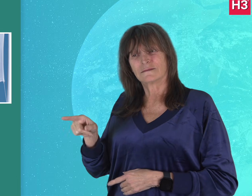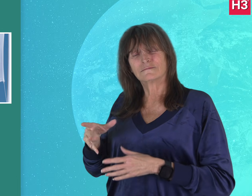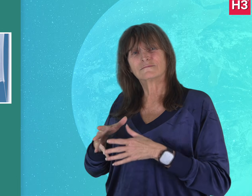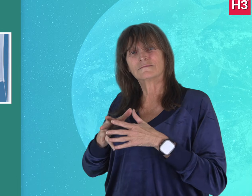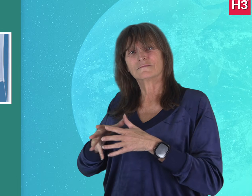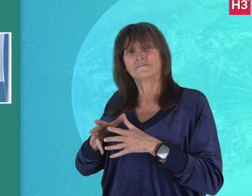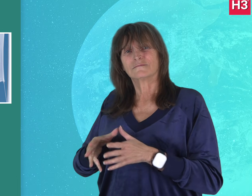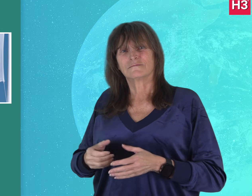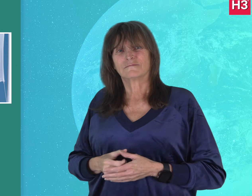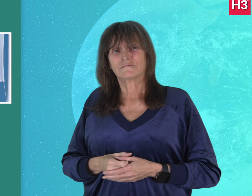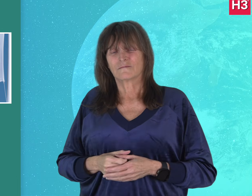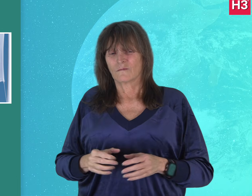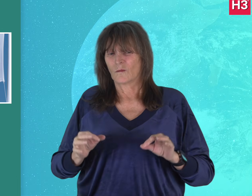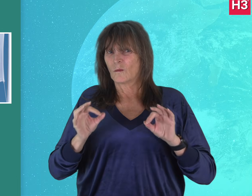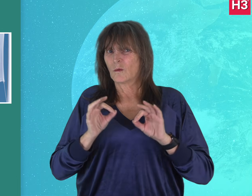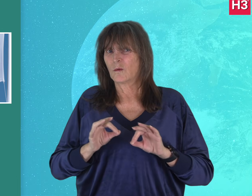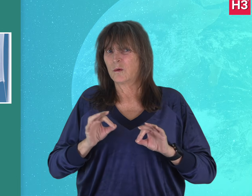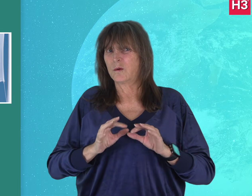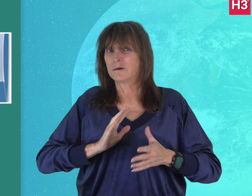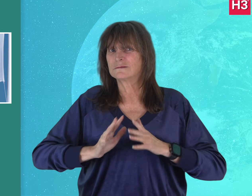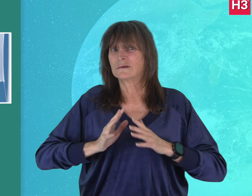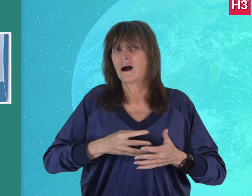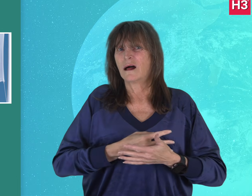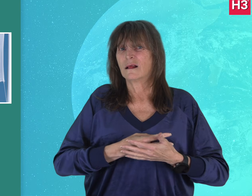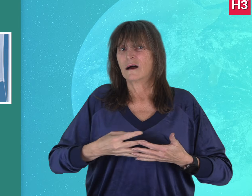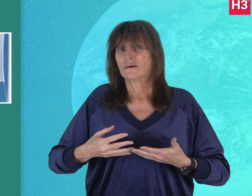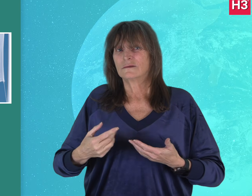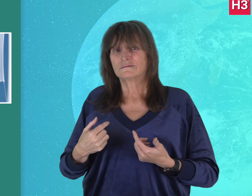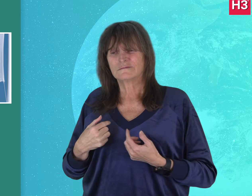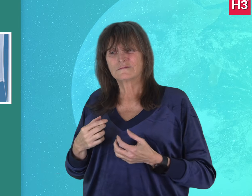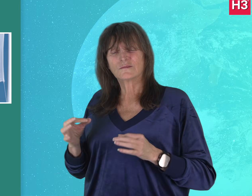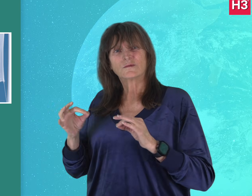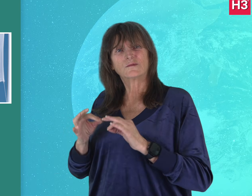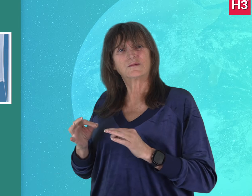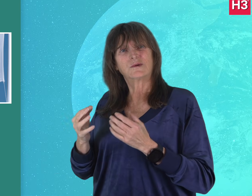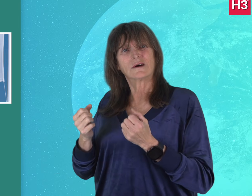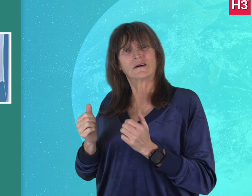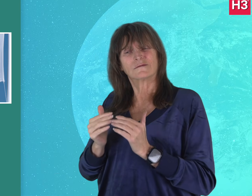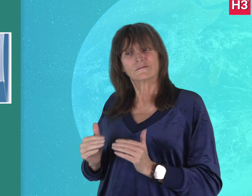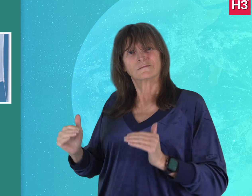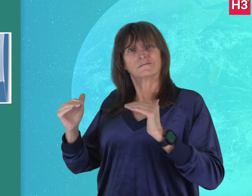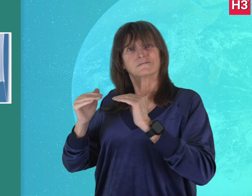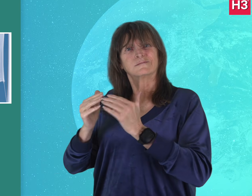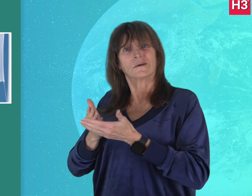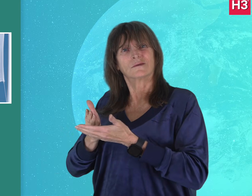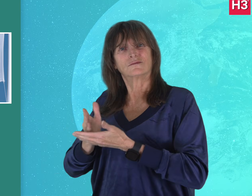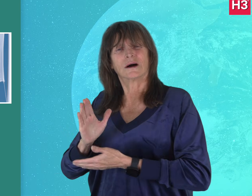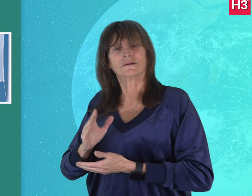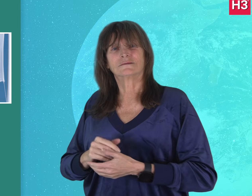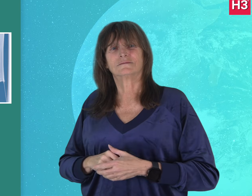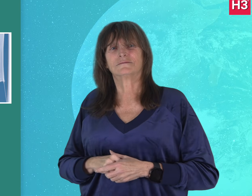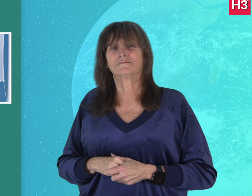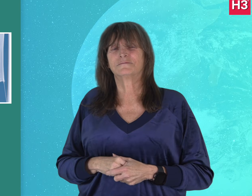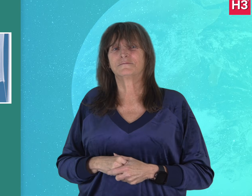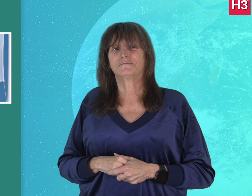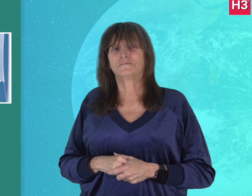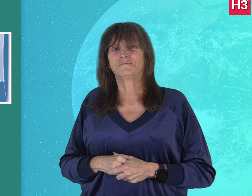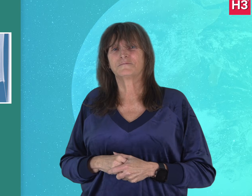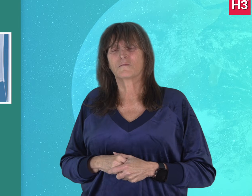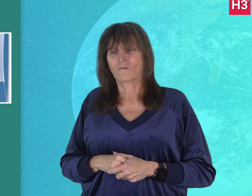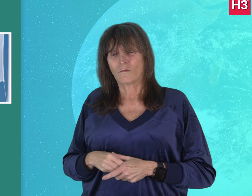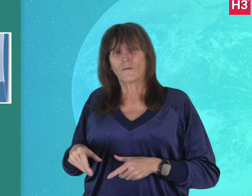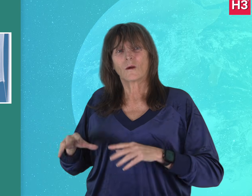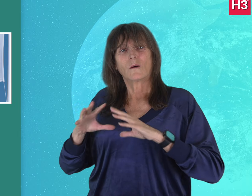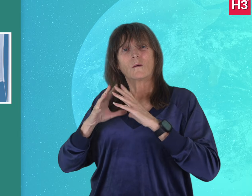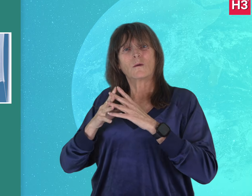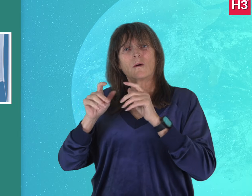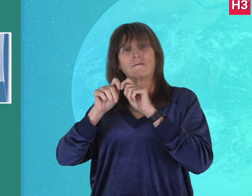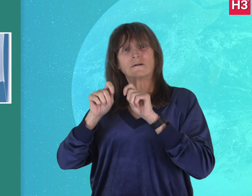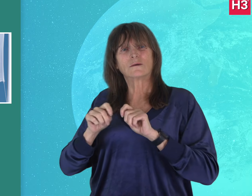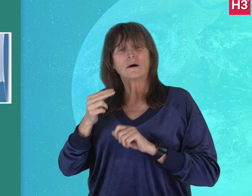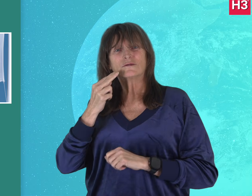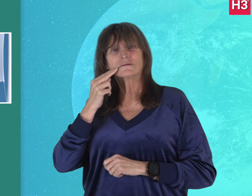“Without sign language, we do not have equal rights.” The World Federation